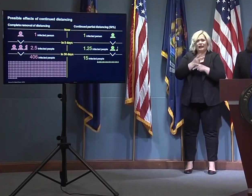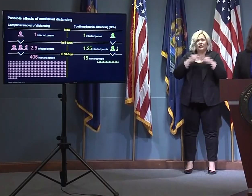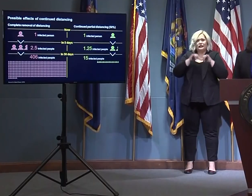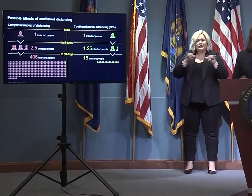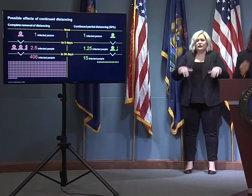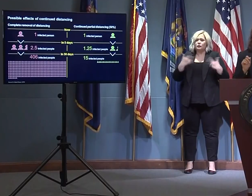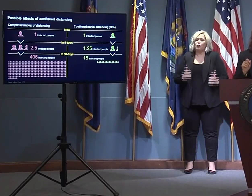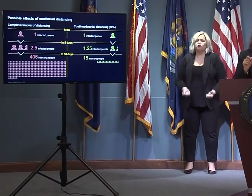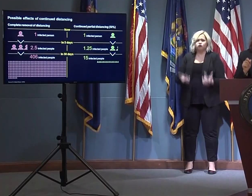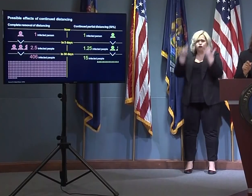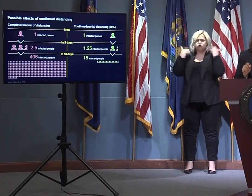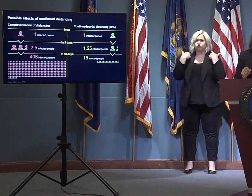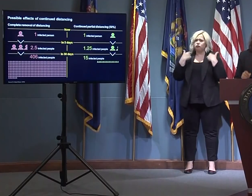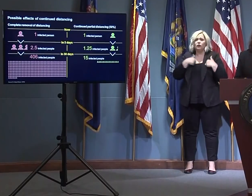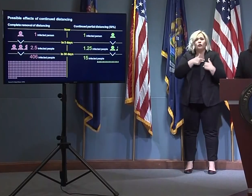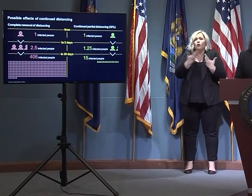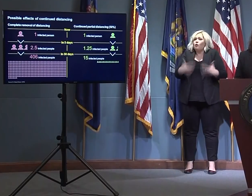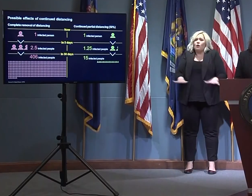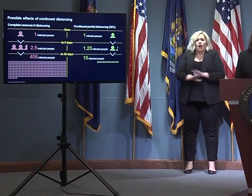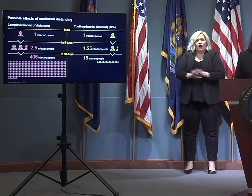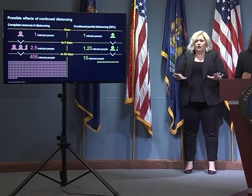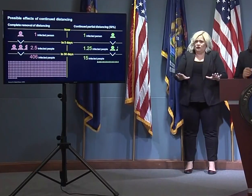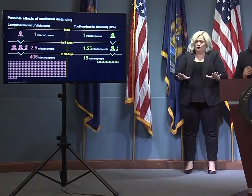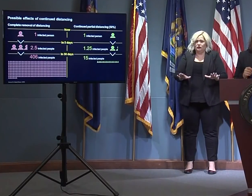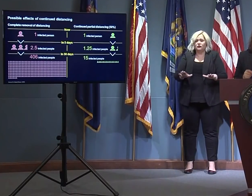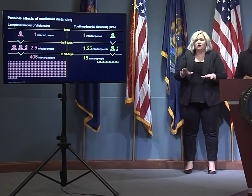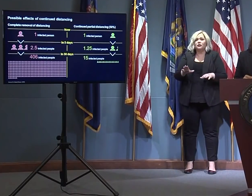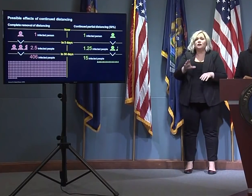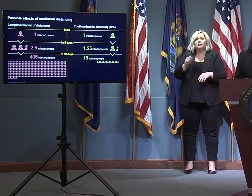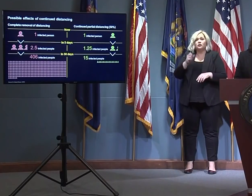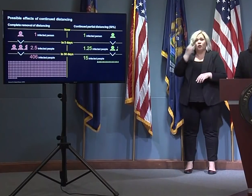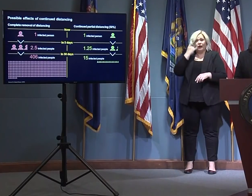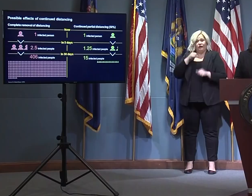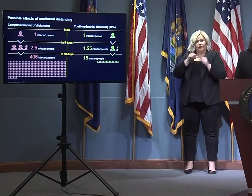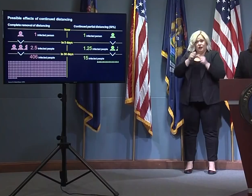COULD RISK THOUSANDS OF PEOPLE GETTING SICK AND OUR HEALTH CARE SYSTEM GOING INTO CRISIS AGAIN.